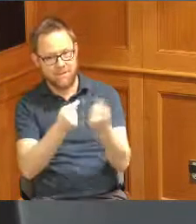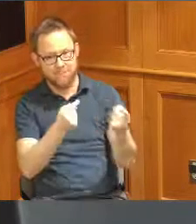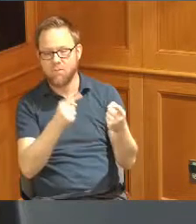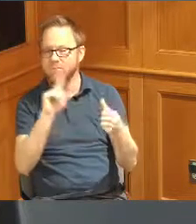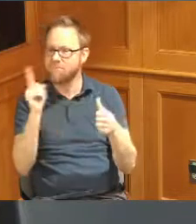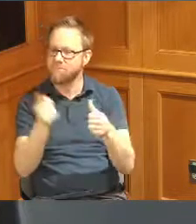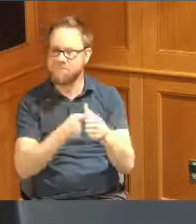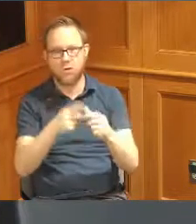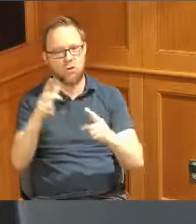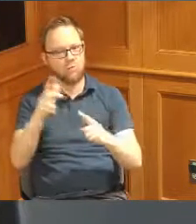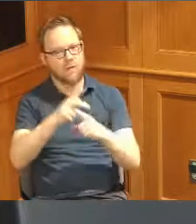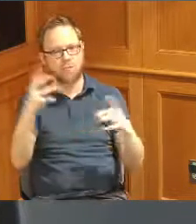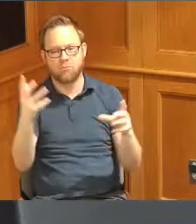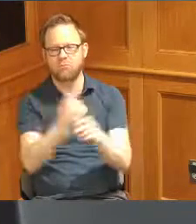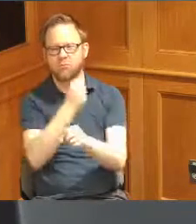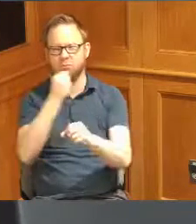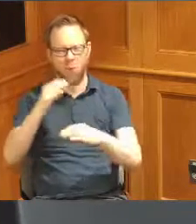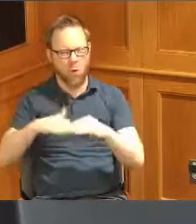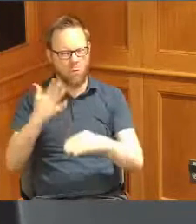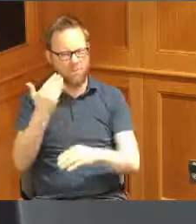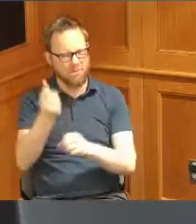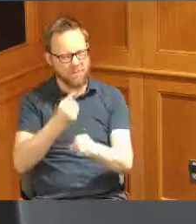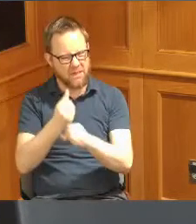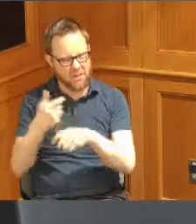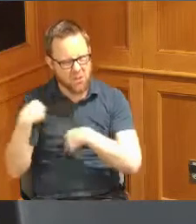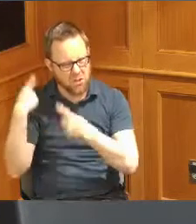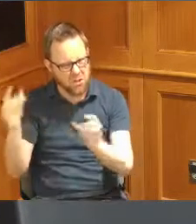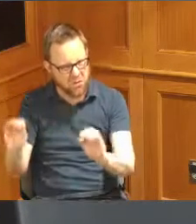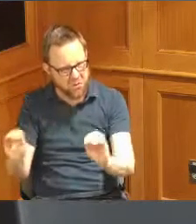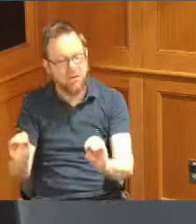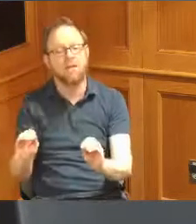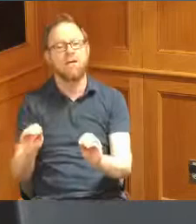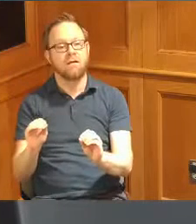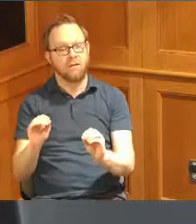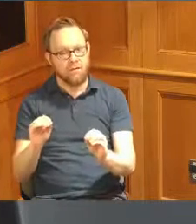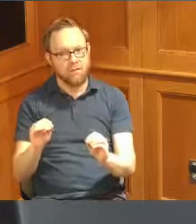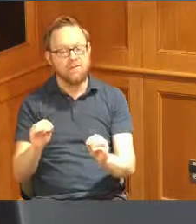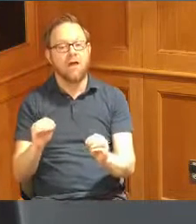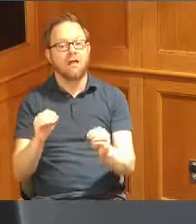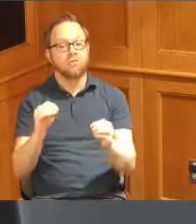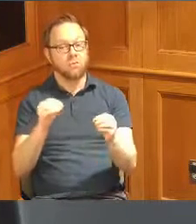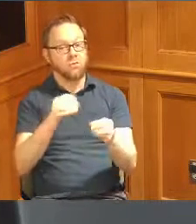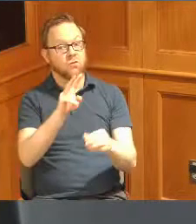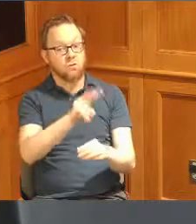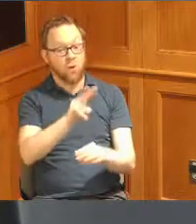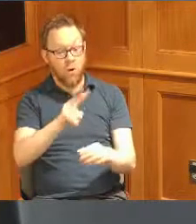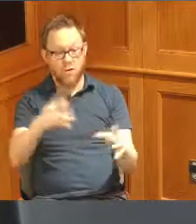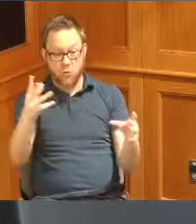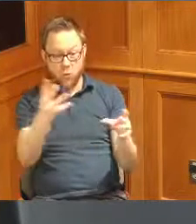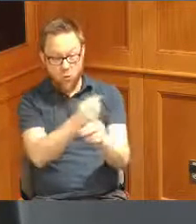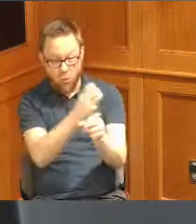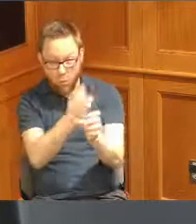first championship in over 15 years the lady Cavs finished with 22 wins the most in the school's